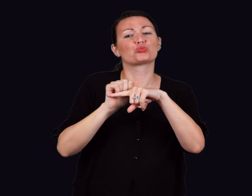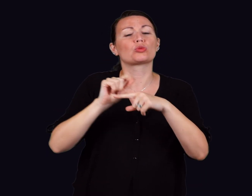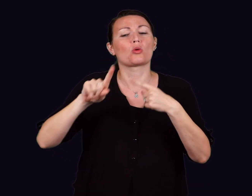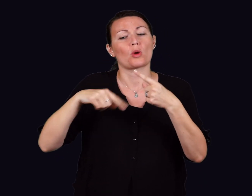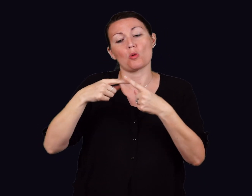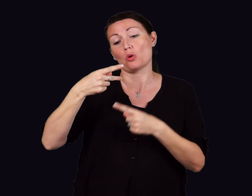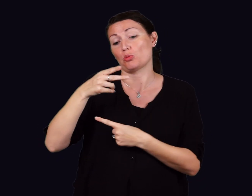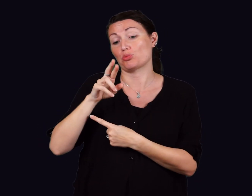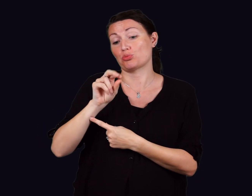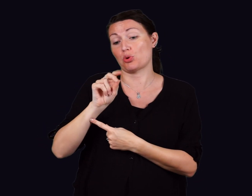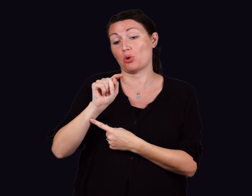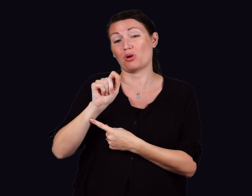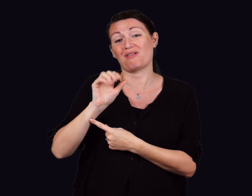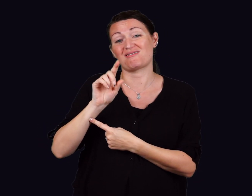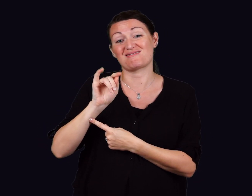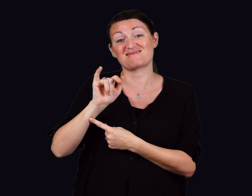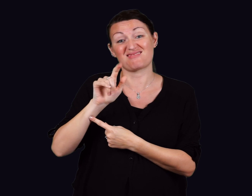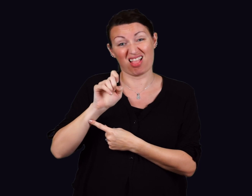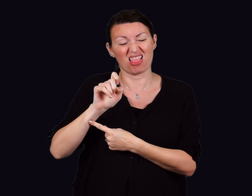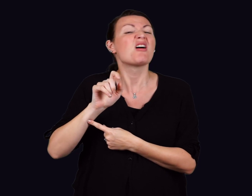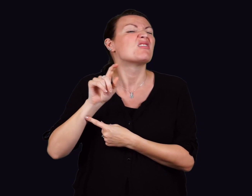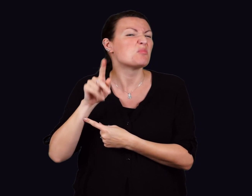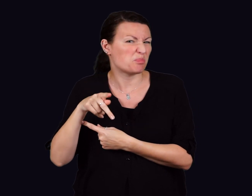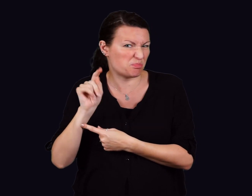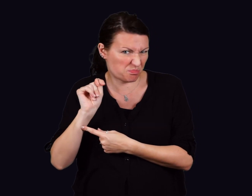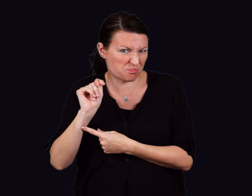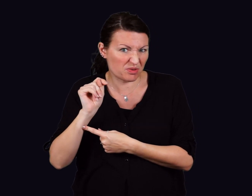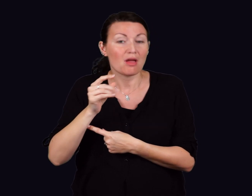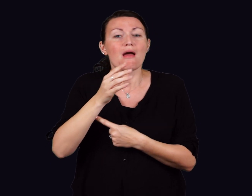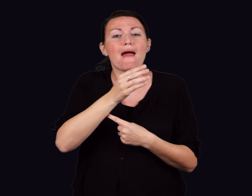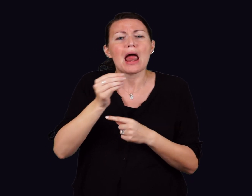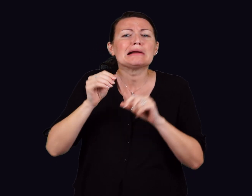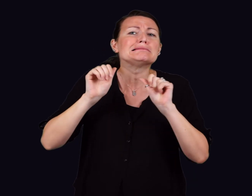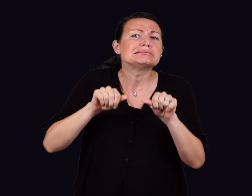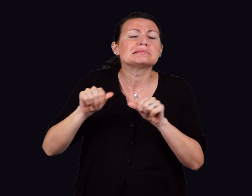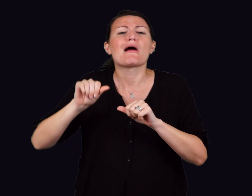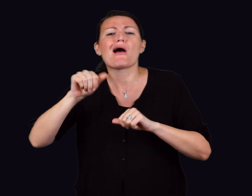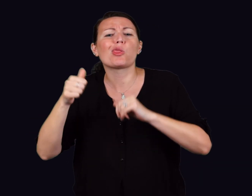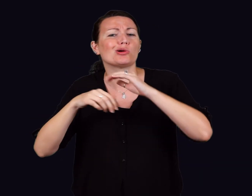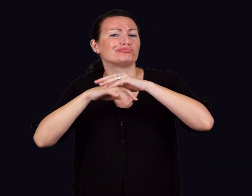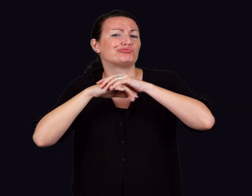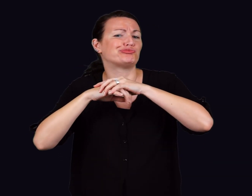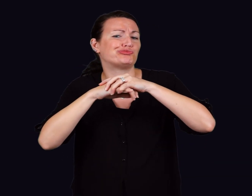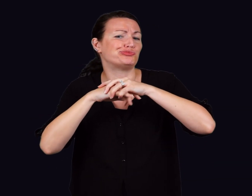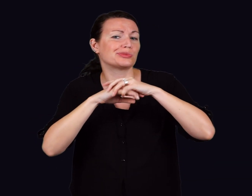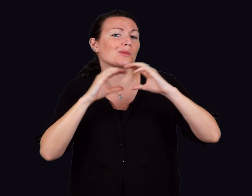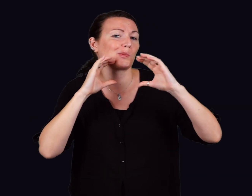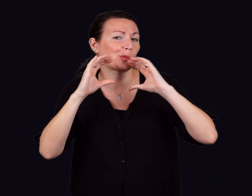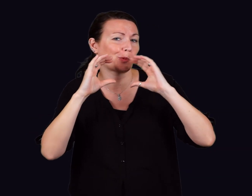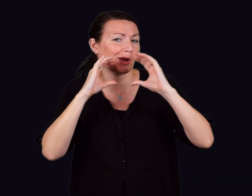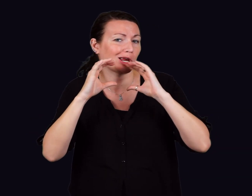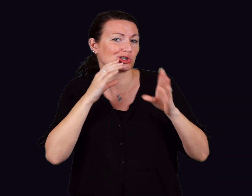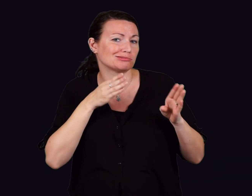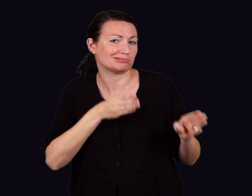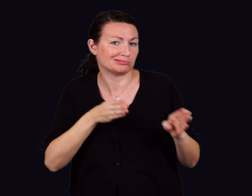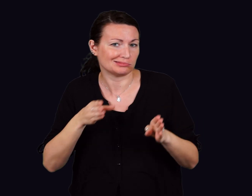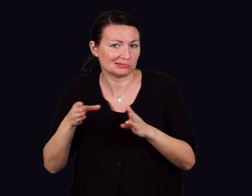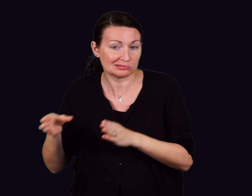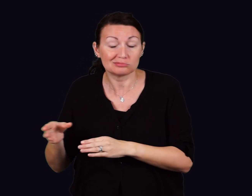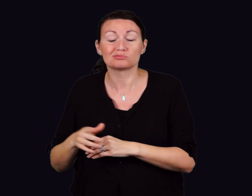ProTactile and possibly other tactile communication methods.